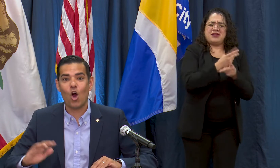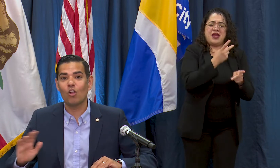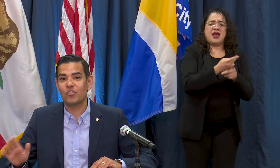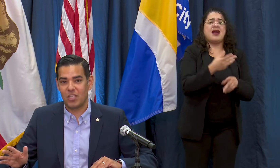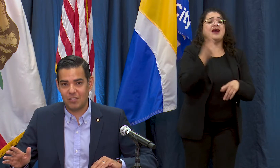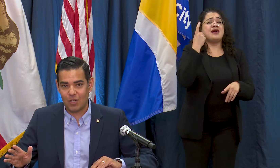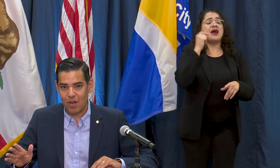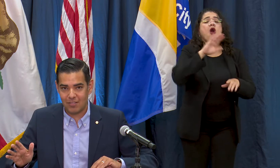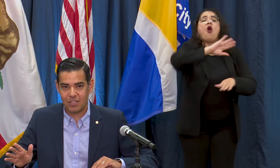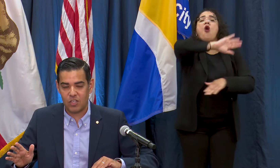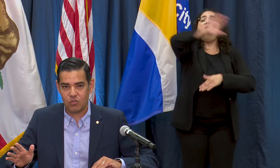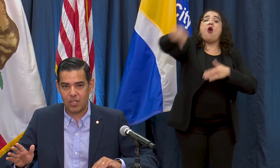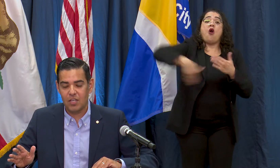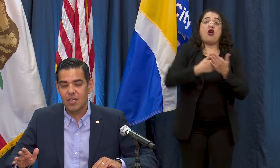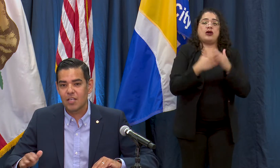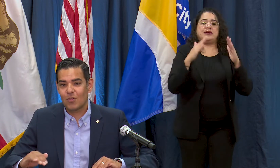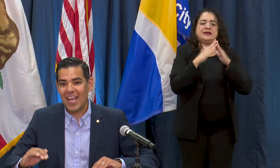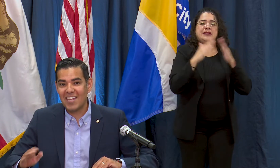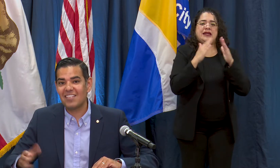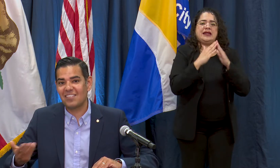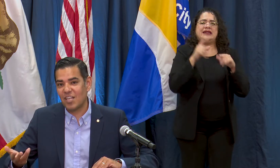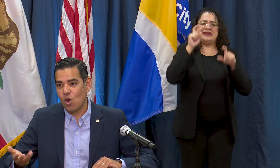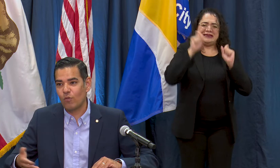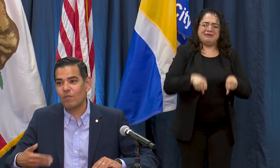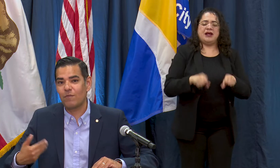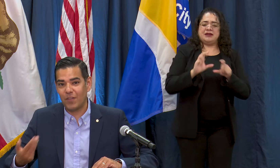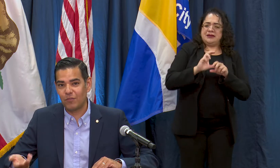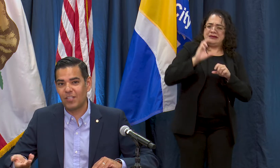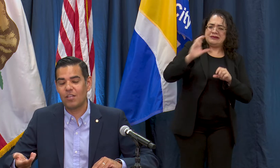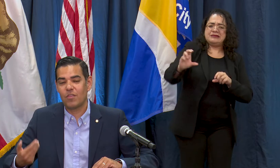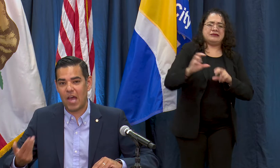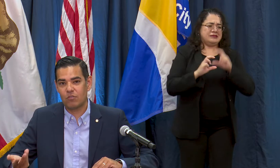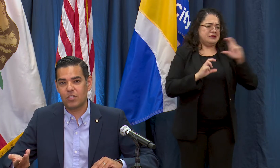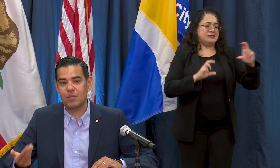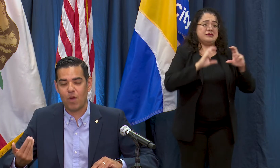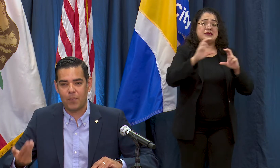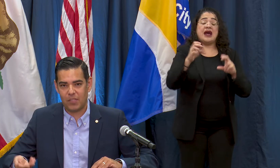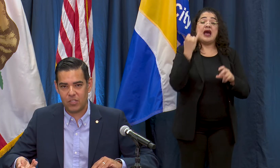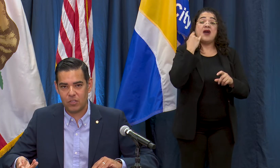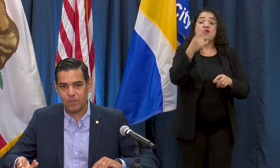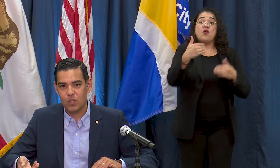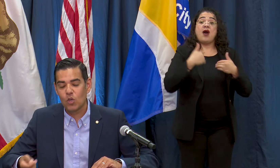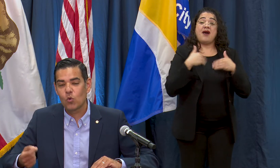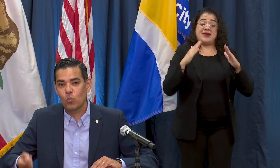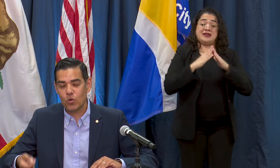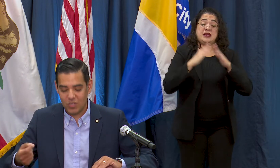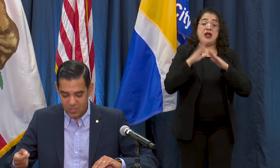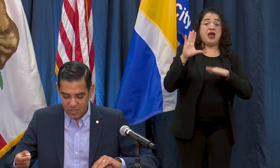cities across the country. So any City over 50,000 in population would receive